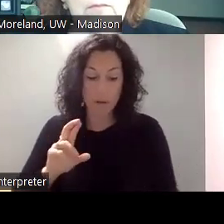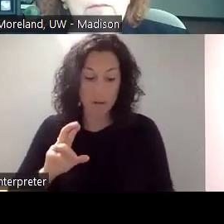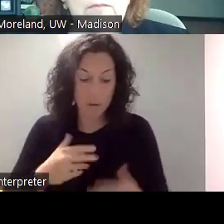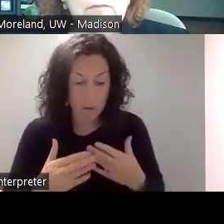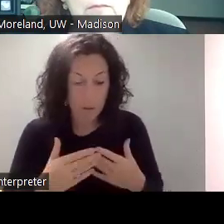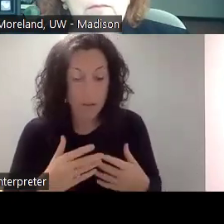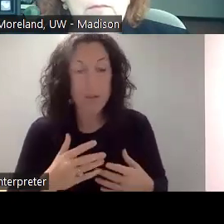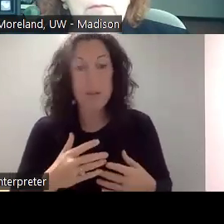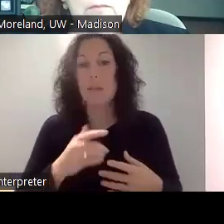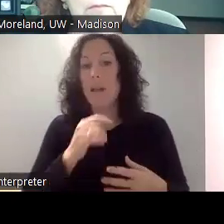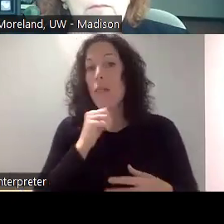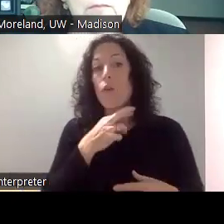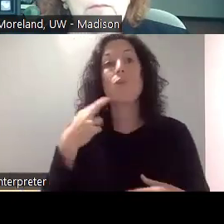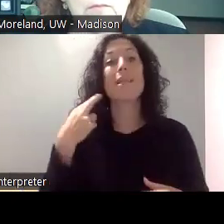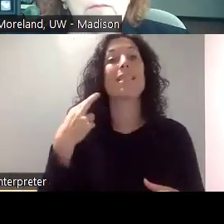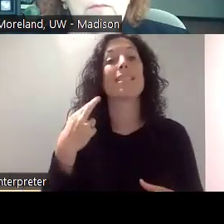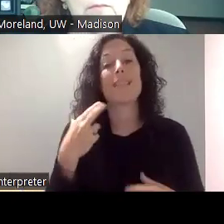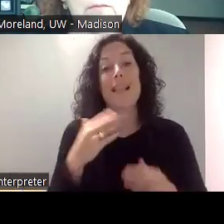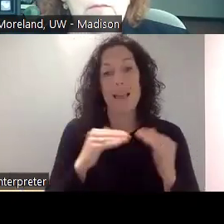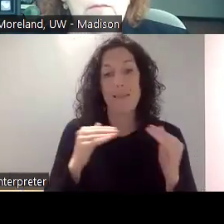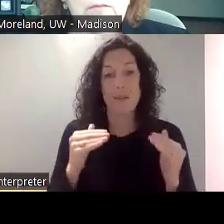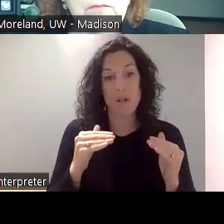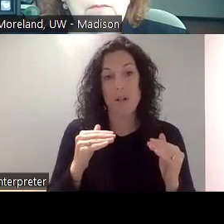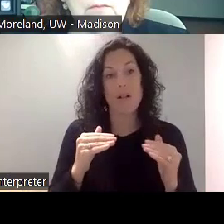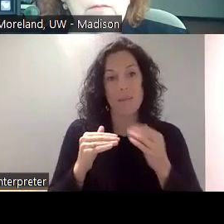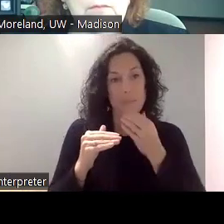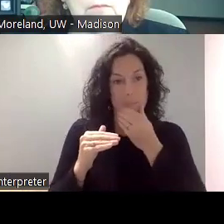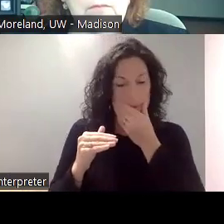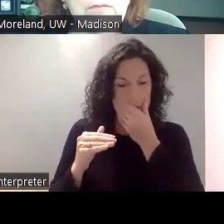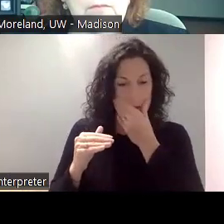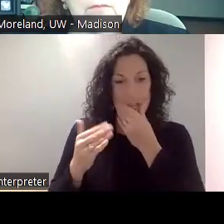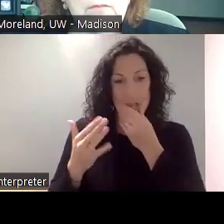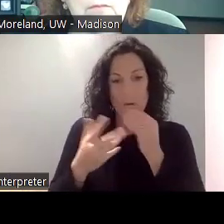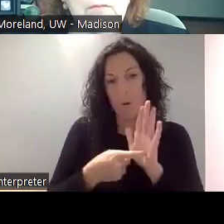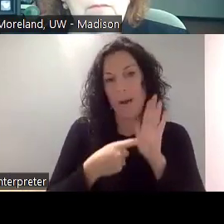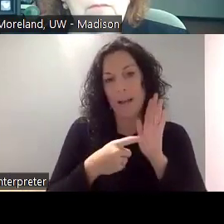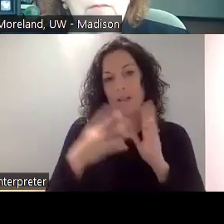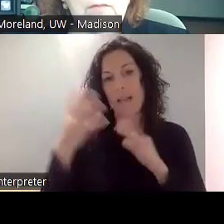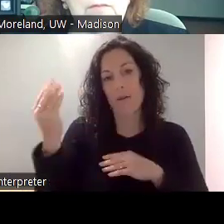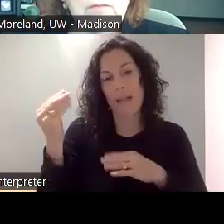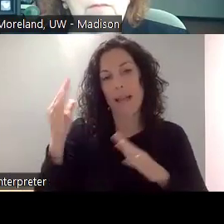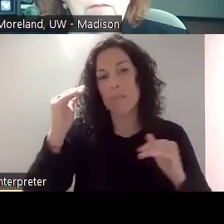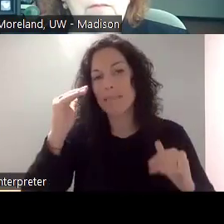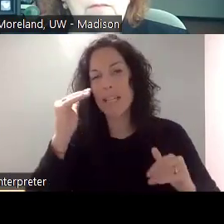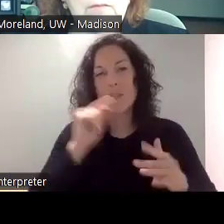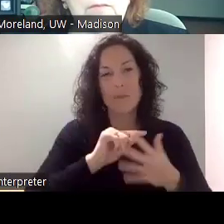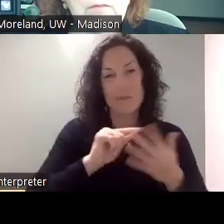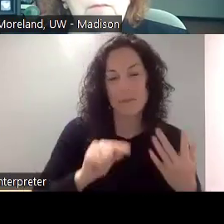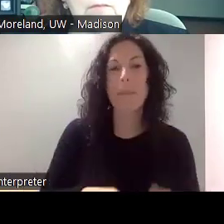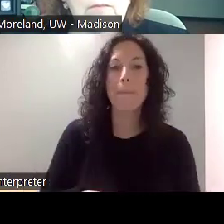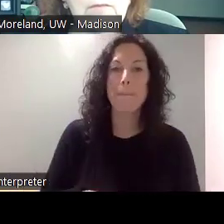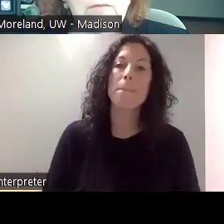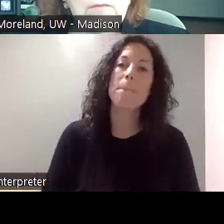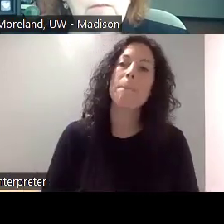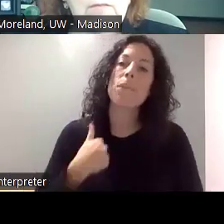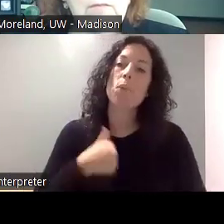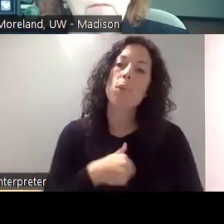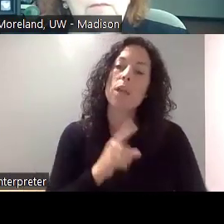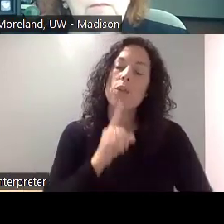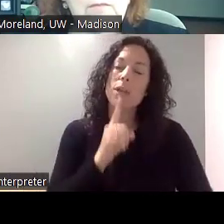and whether it is something that requires outside interpretation or outside expectation as well. But we really work hard to make sure